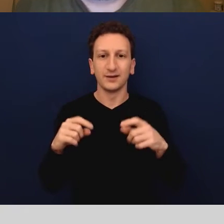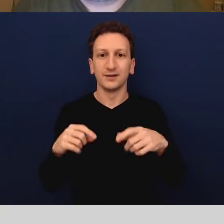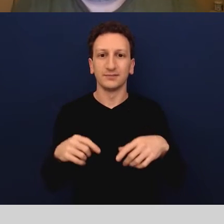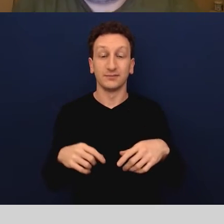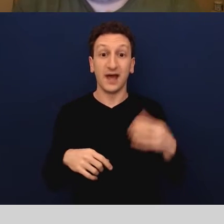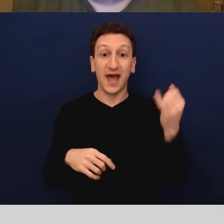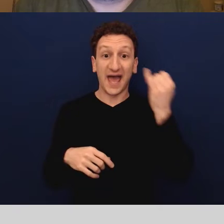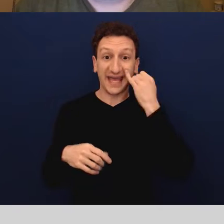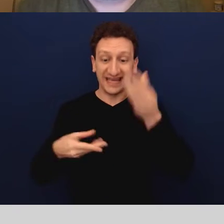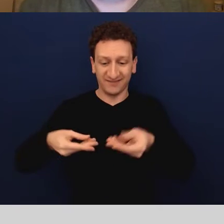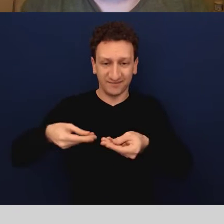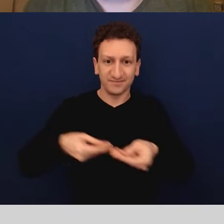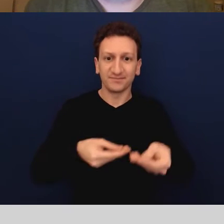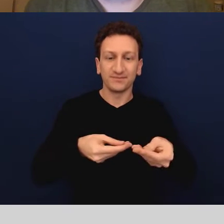Black would've had a field day with that